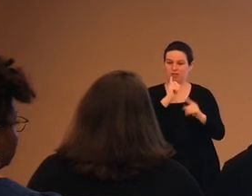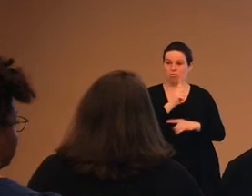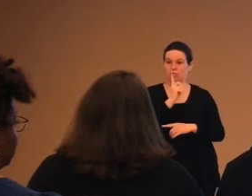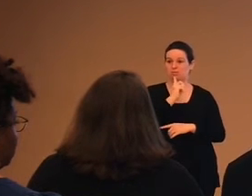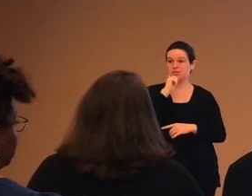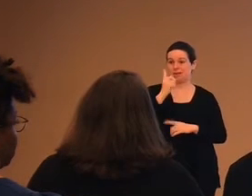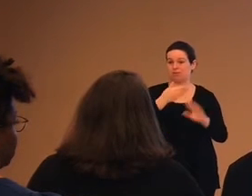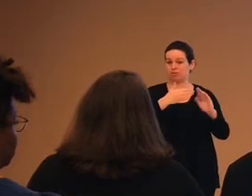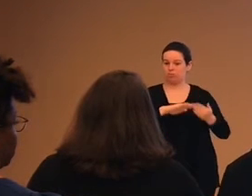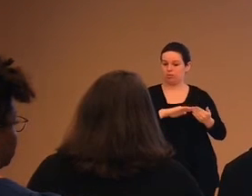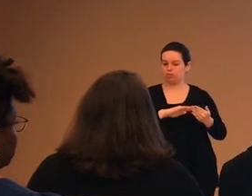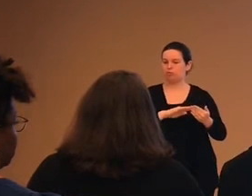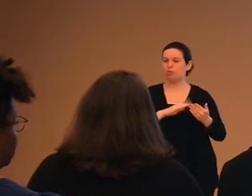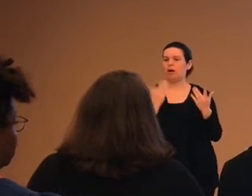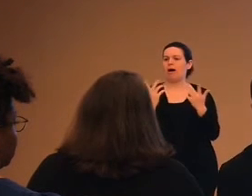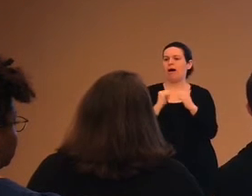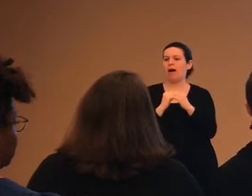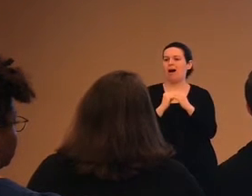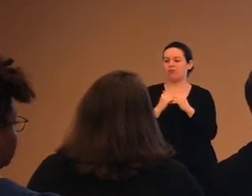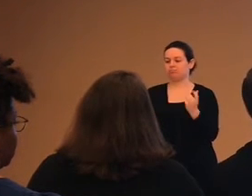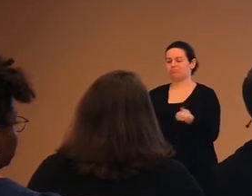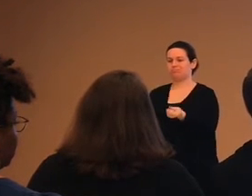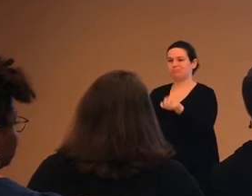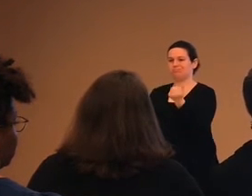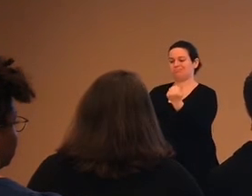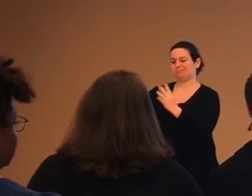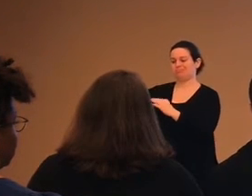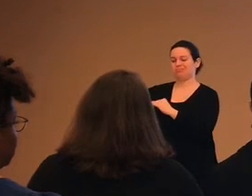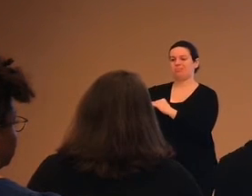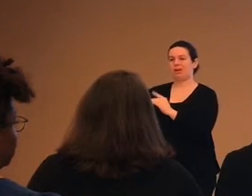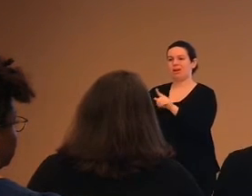by incorporating American Sign Language and adding subtitles or captions